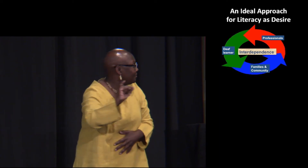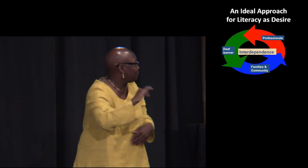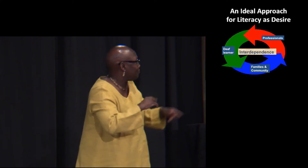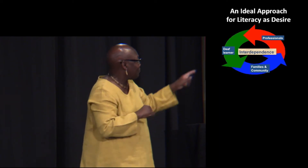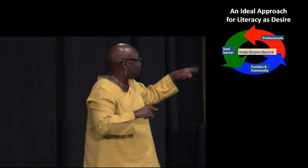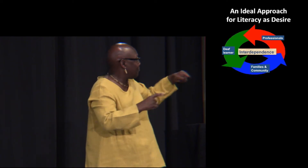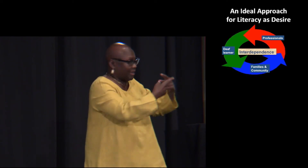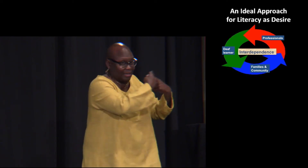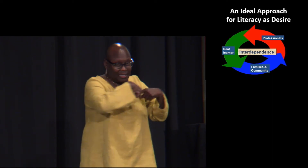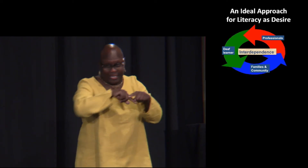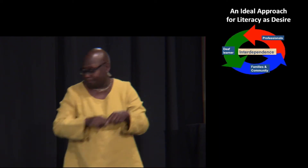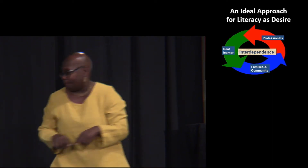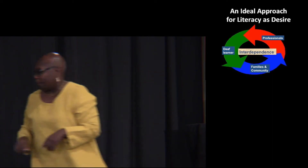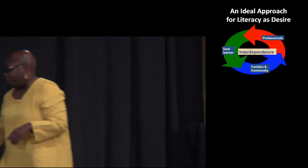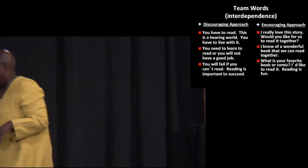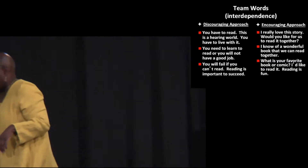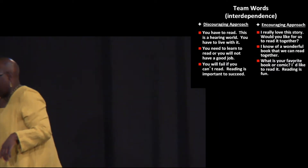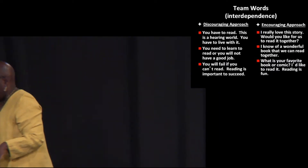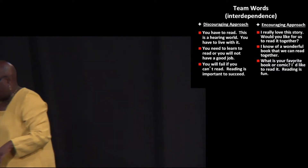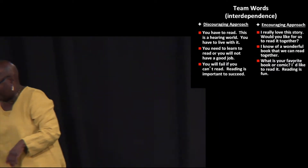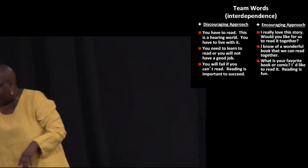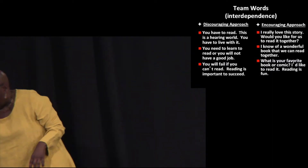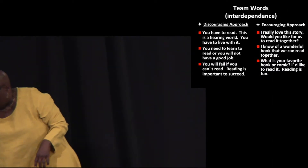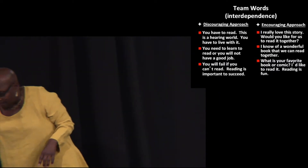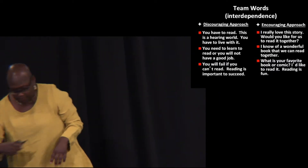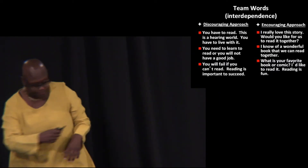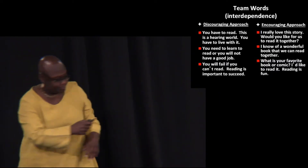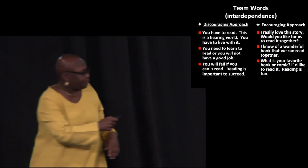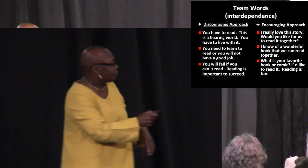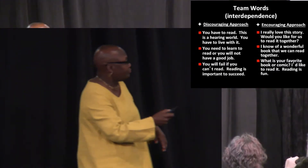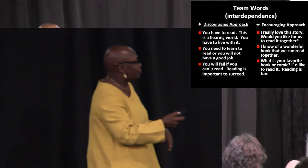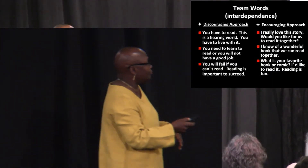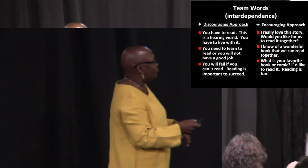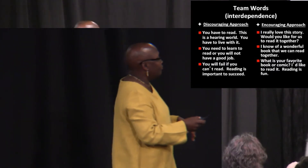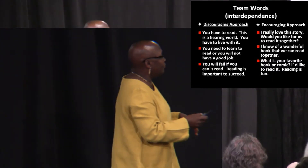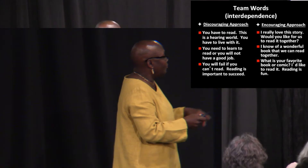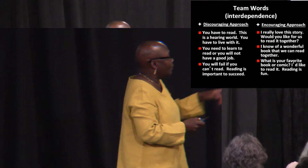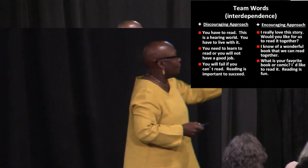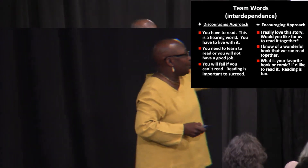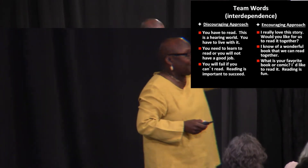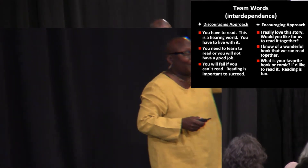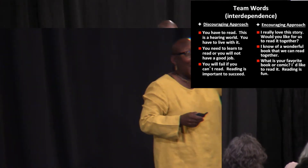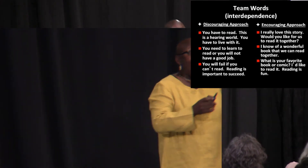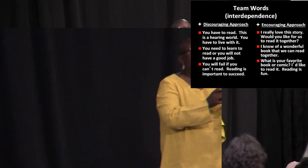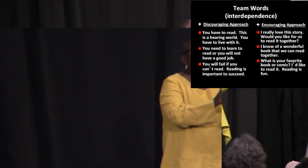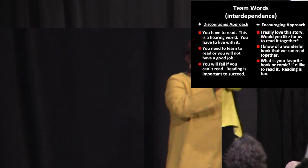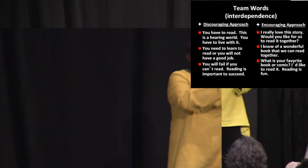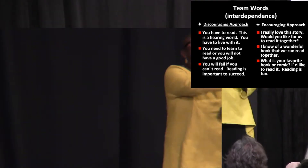Can't be the learner alone or the professional alone or the family alone